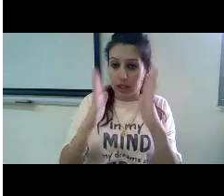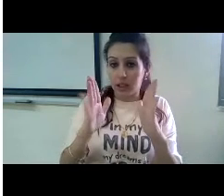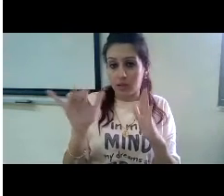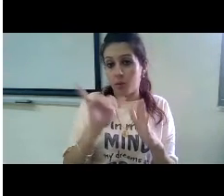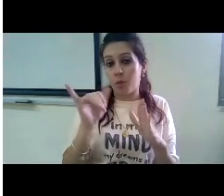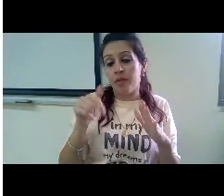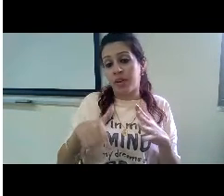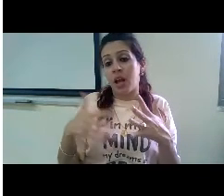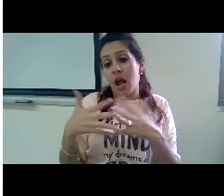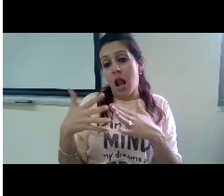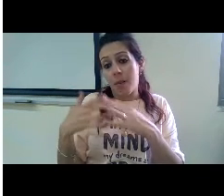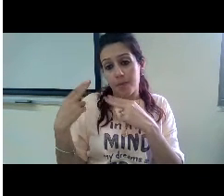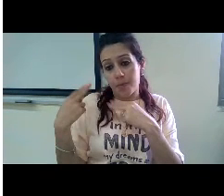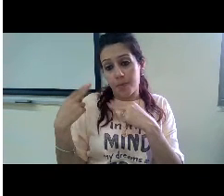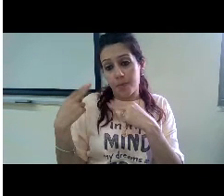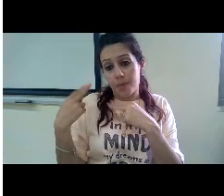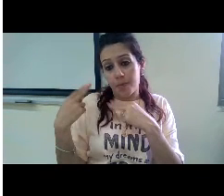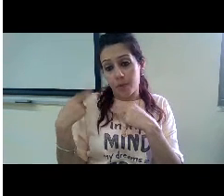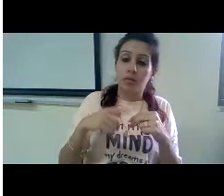establishing this partnership.